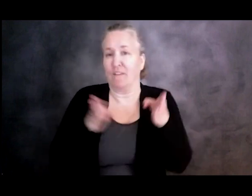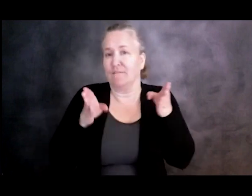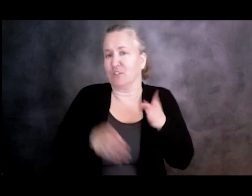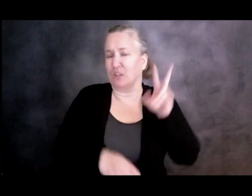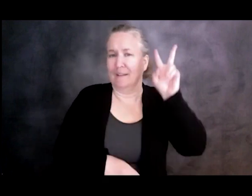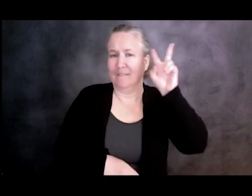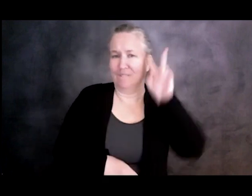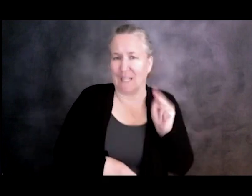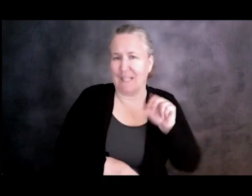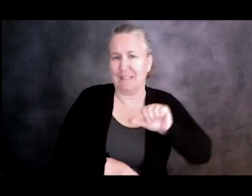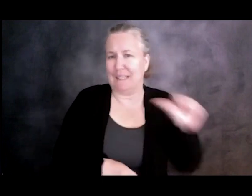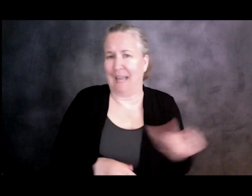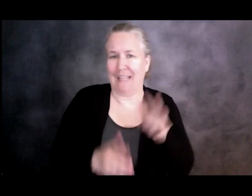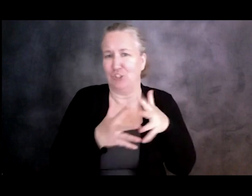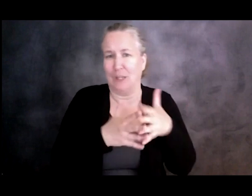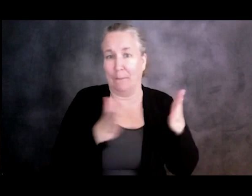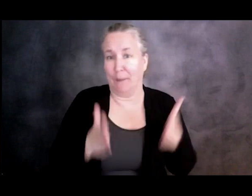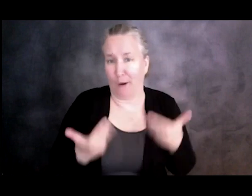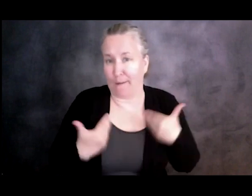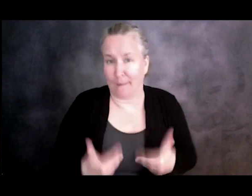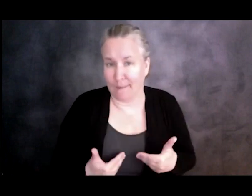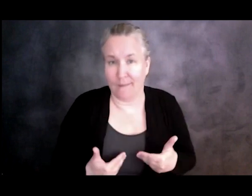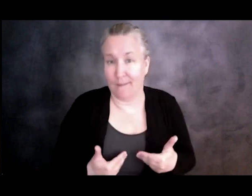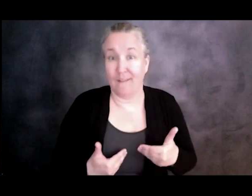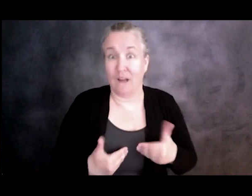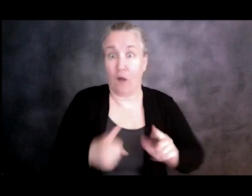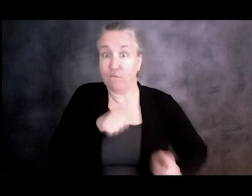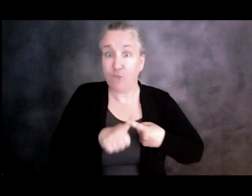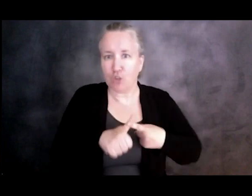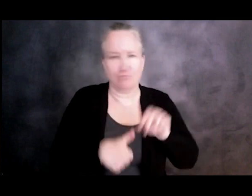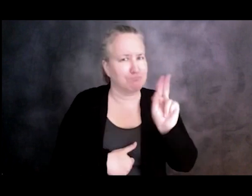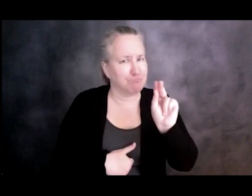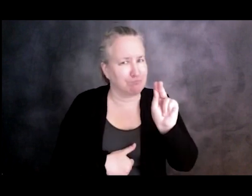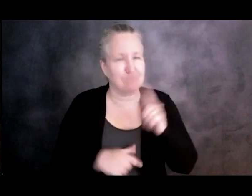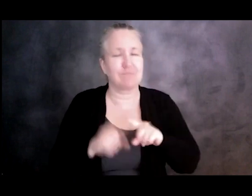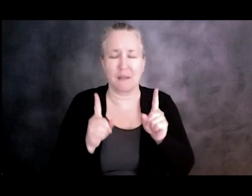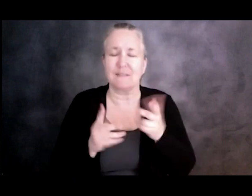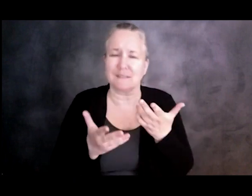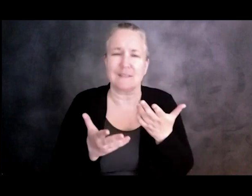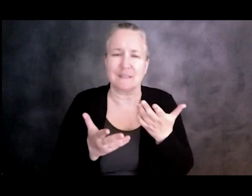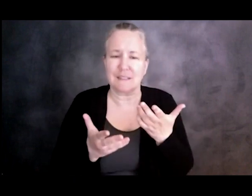professional Asian-American, not the first of my kind. It was Hanif Kureishi, I think, who